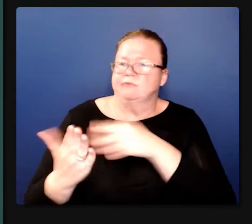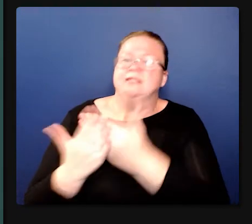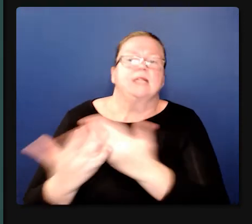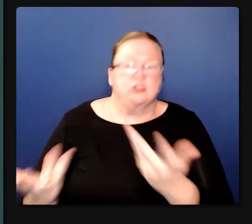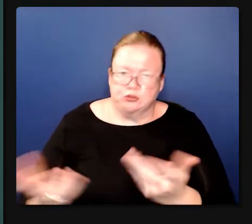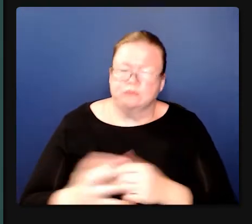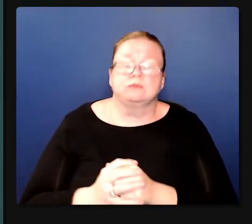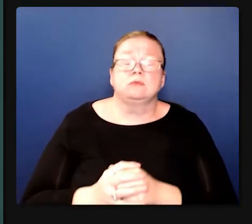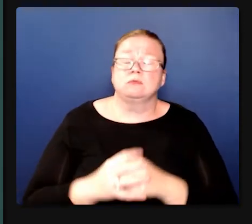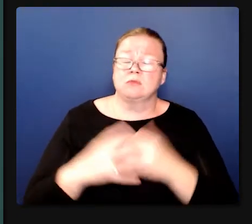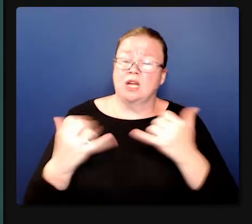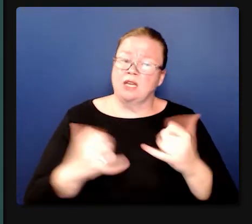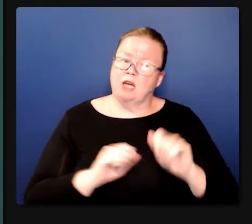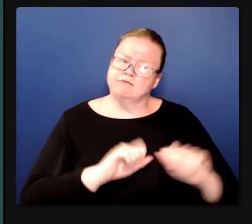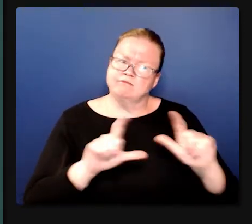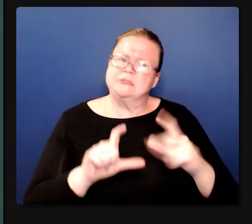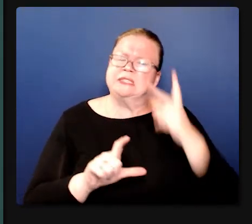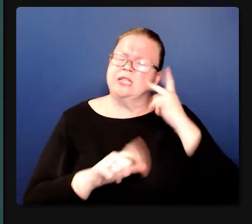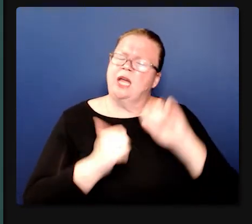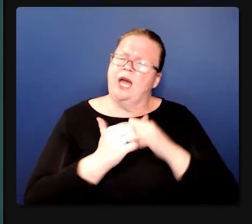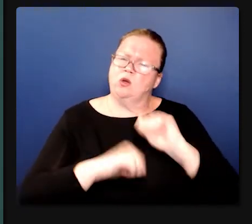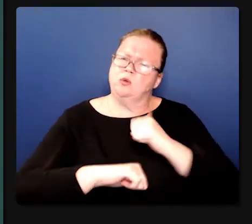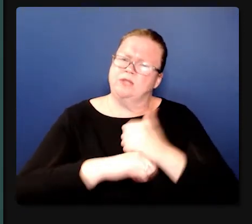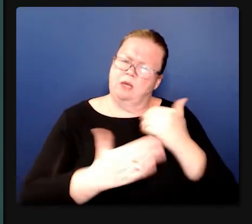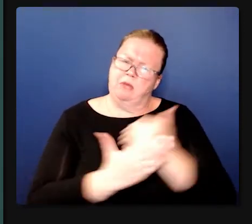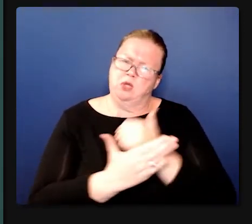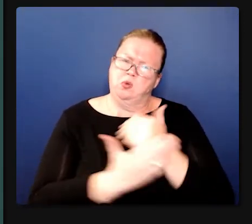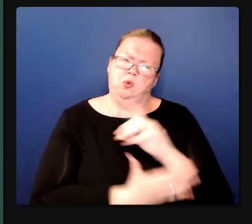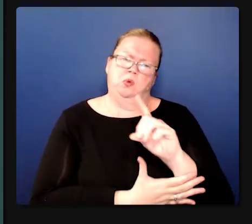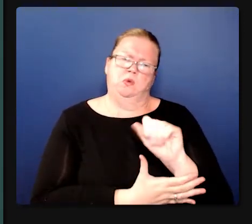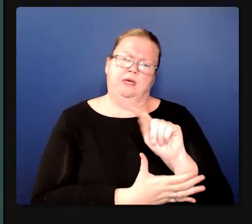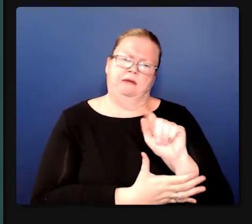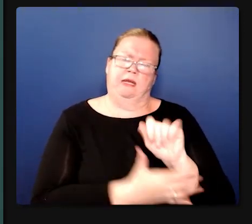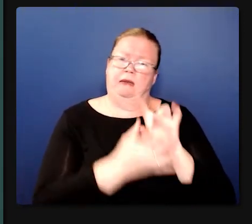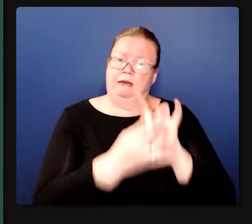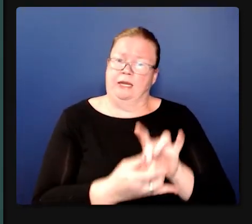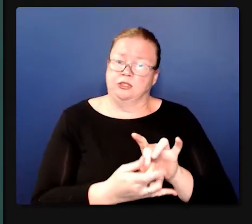In this screen, you can see how to set up a new Data Connection. In your game,